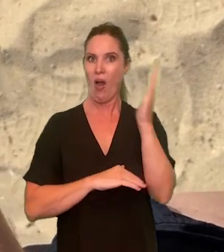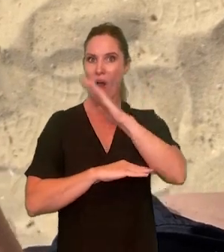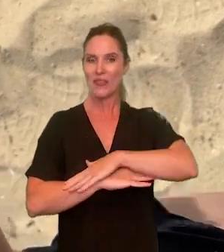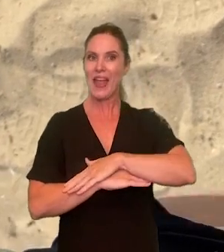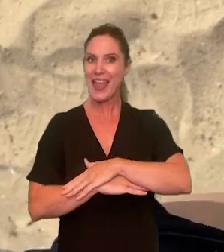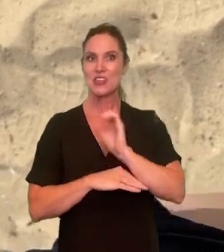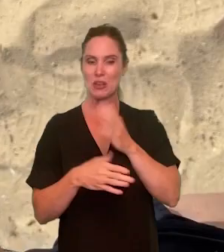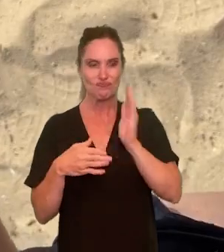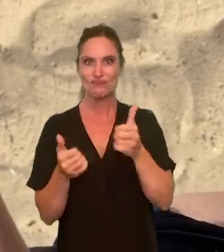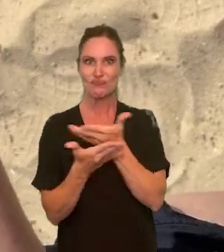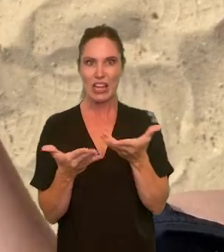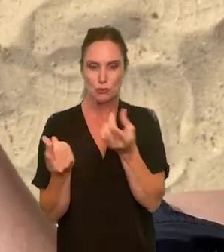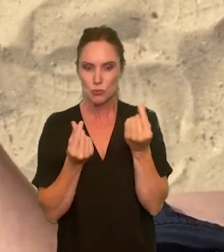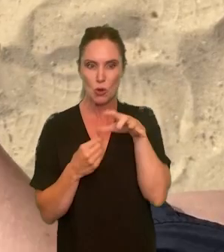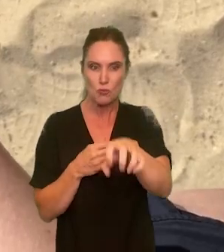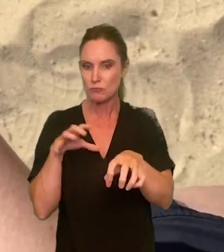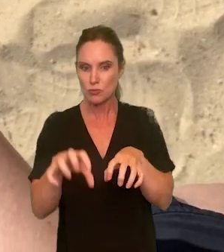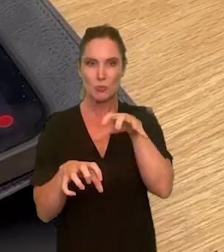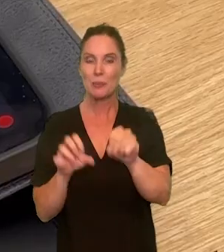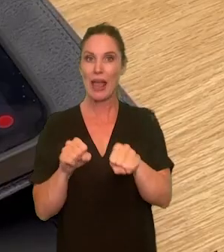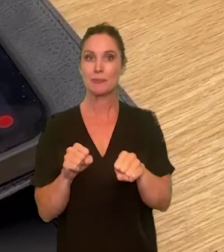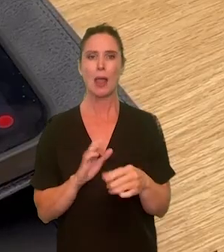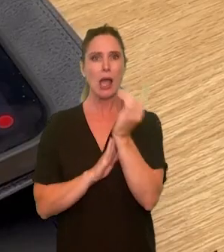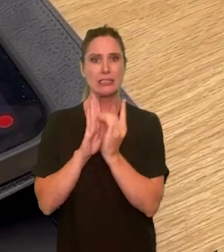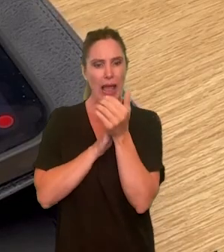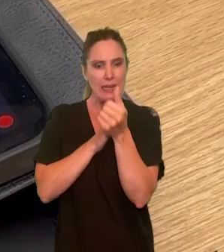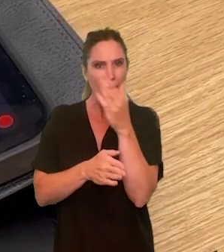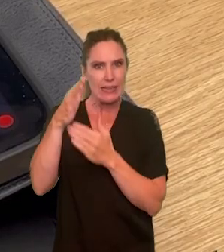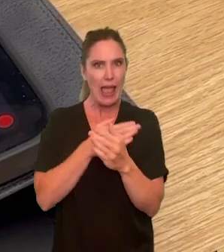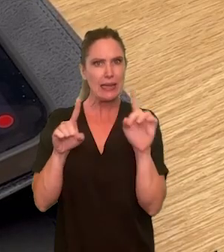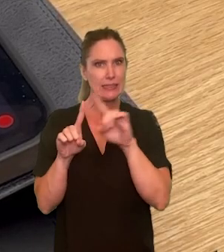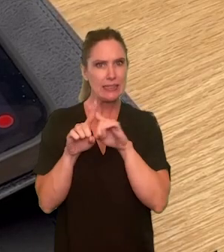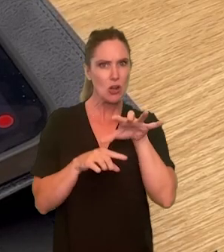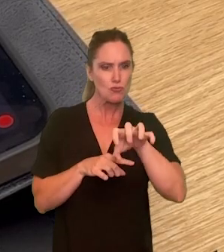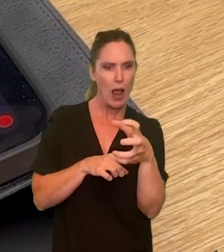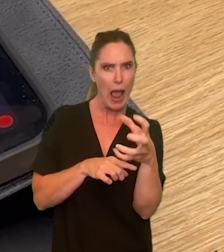Our design guides the hand into a variety of different grasps, and it does this without any cumbersome motors or batteries.